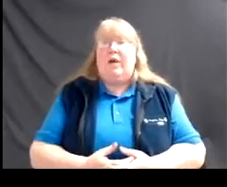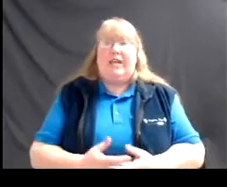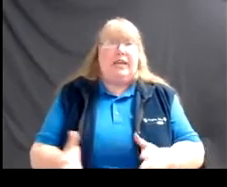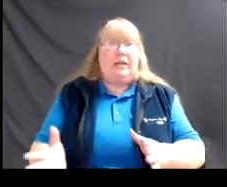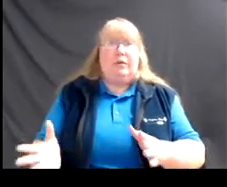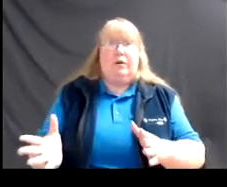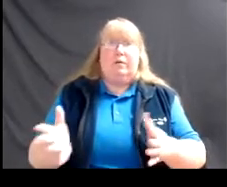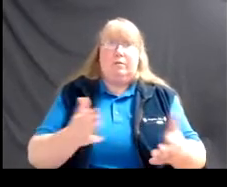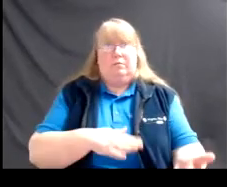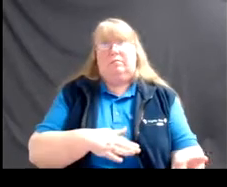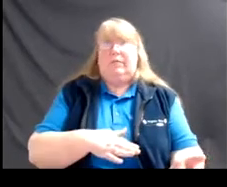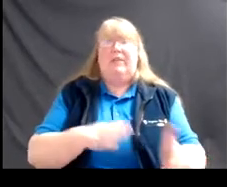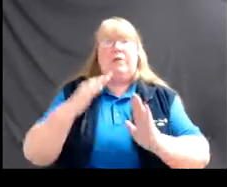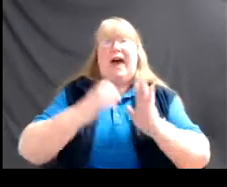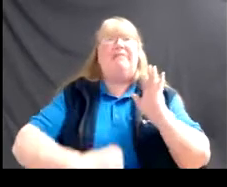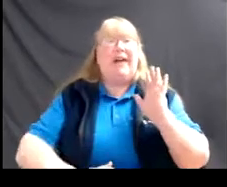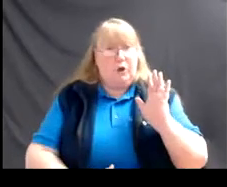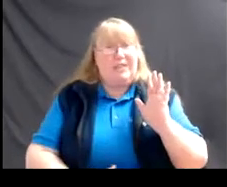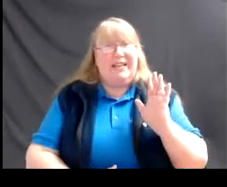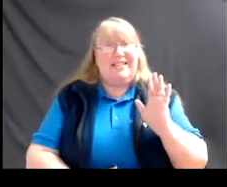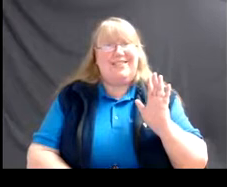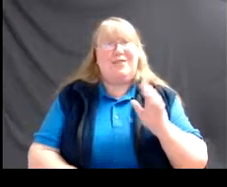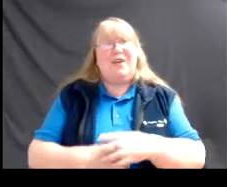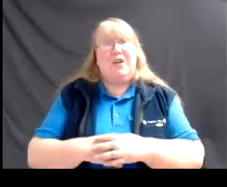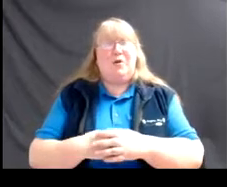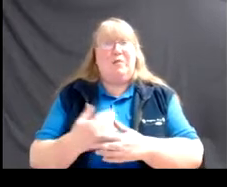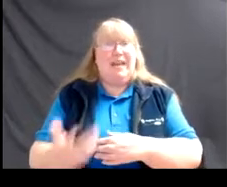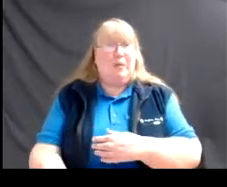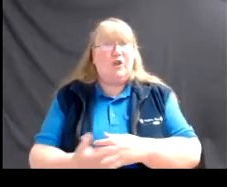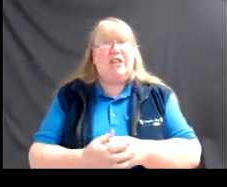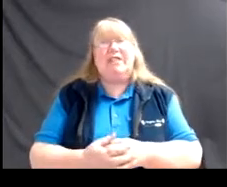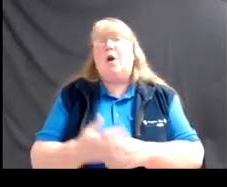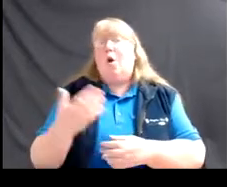can either give you that vendor's list so that you can make a purchase,